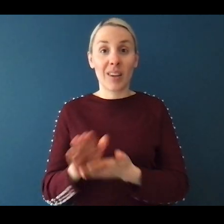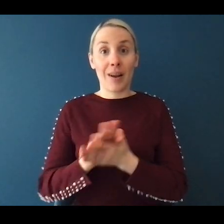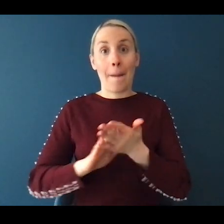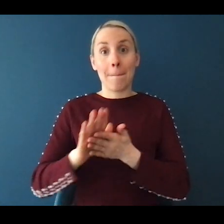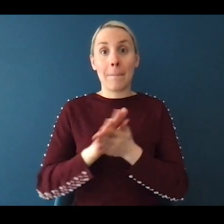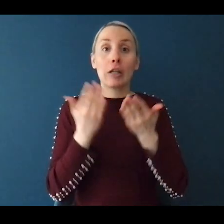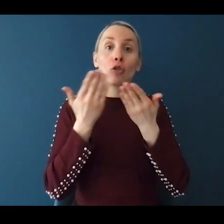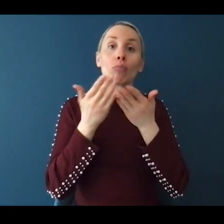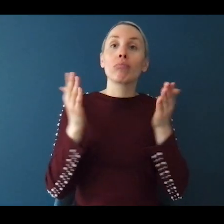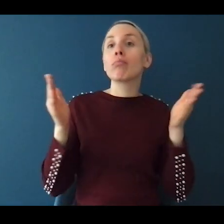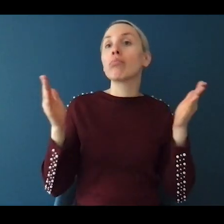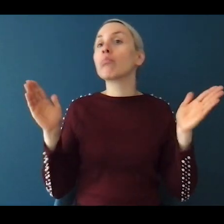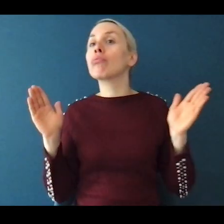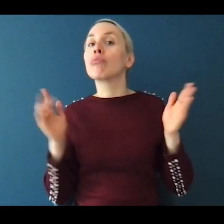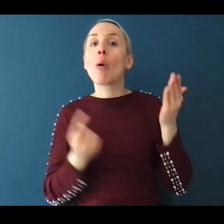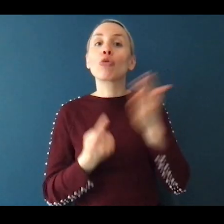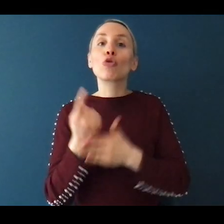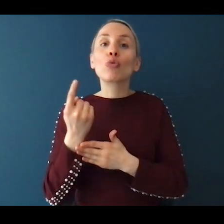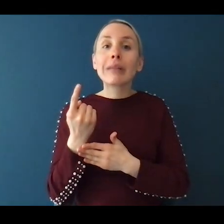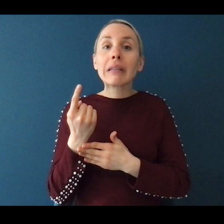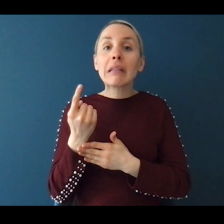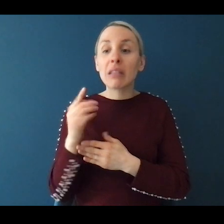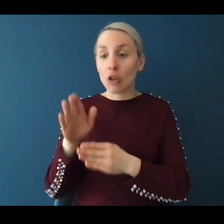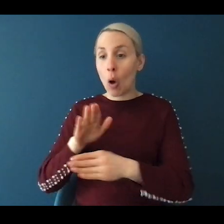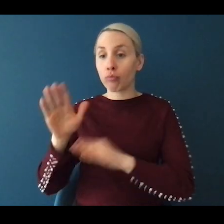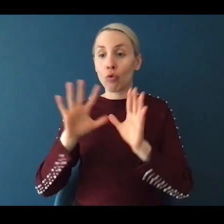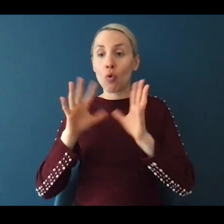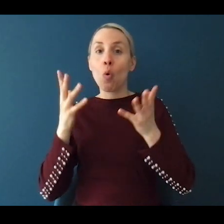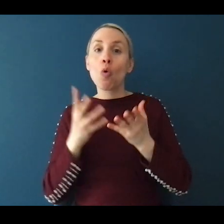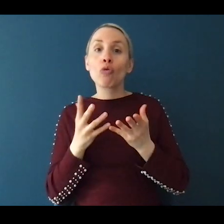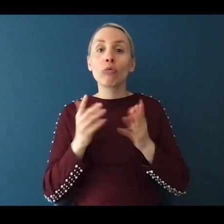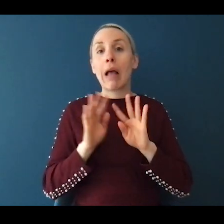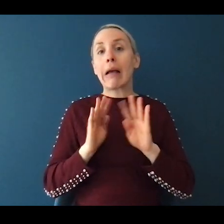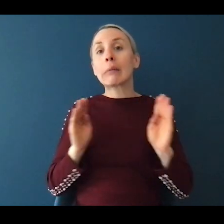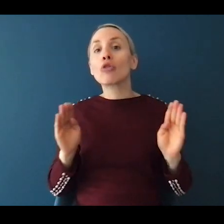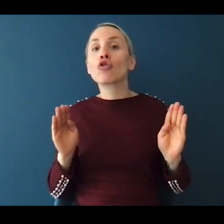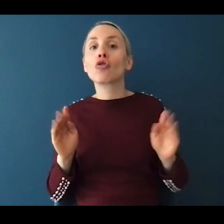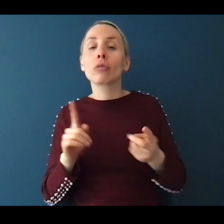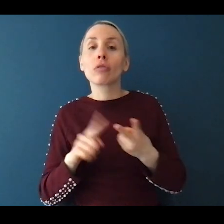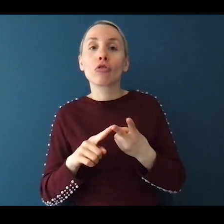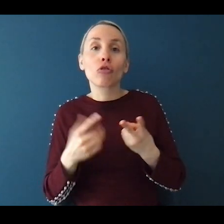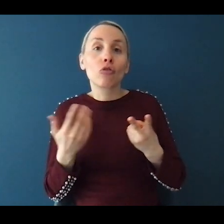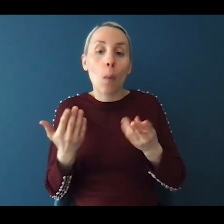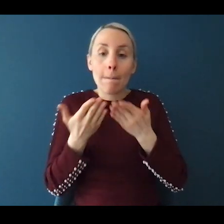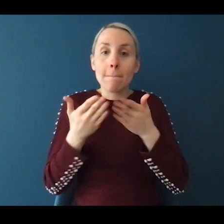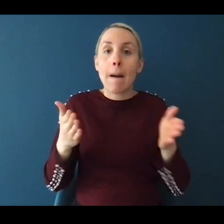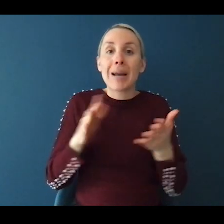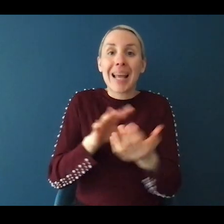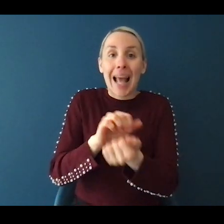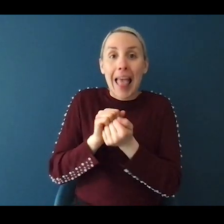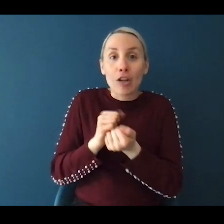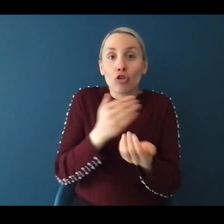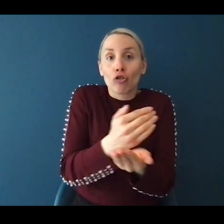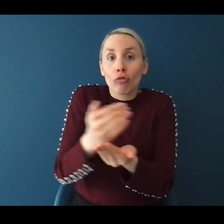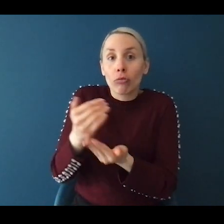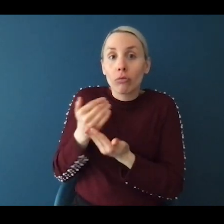so from that you know it opened many doors to have exhibitions abroad for the work to